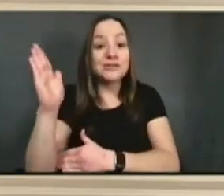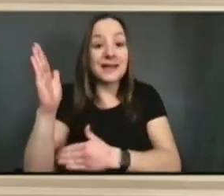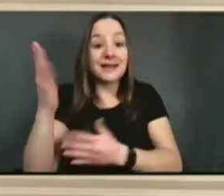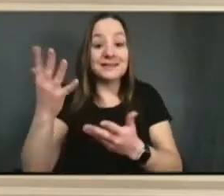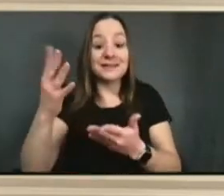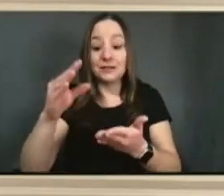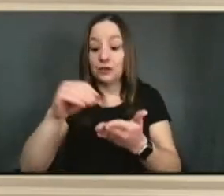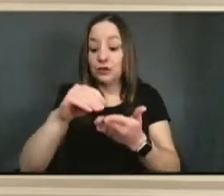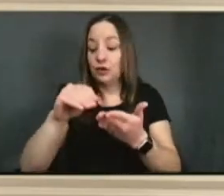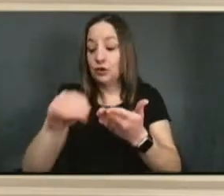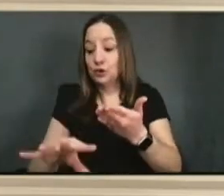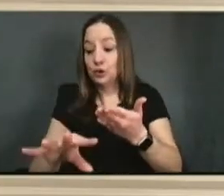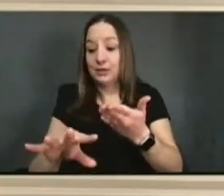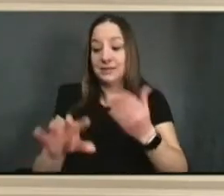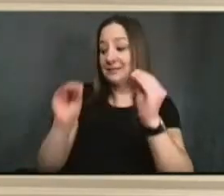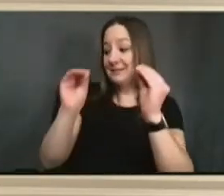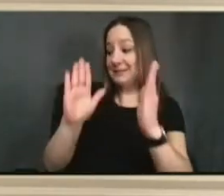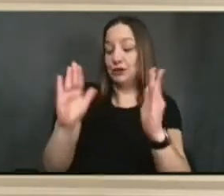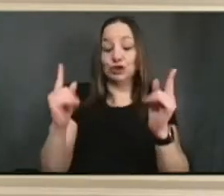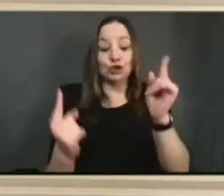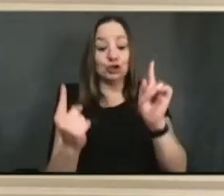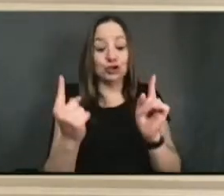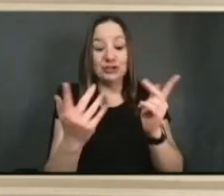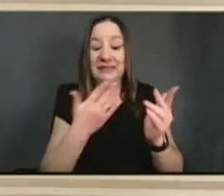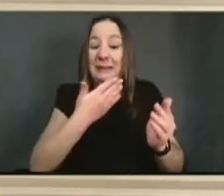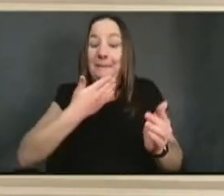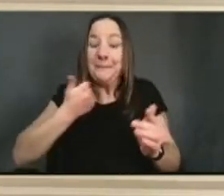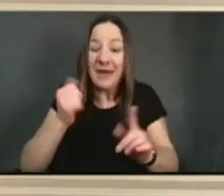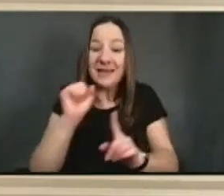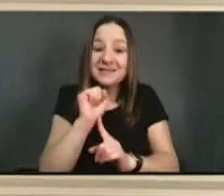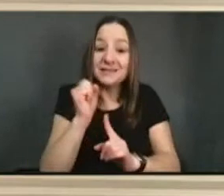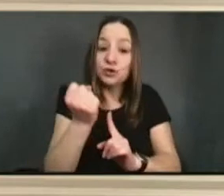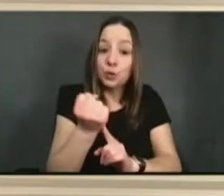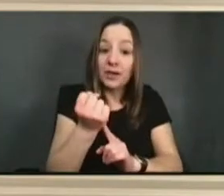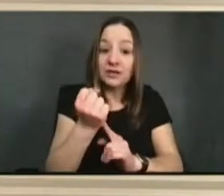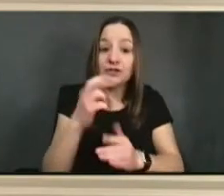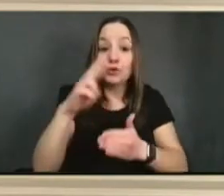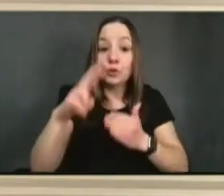presenting Our students in front of our teachers, which we know